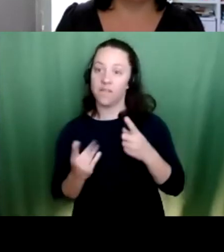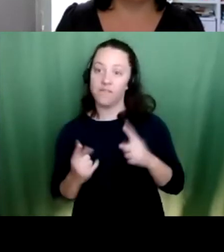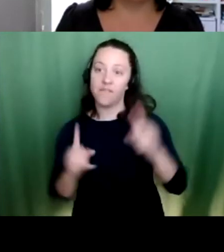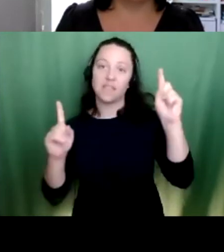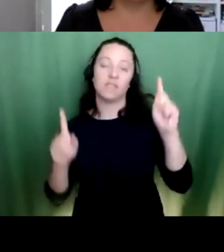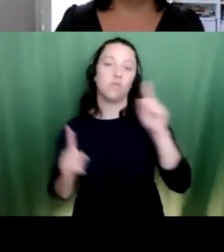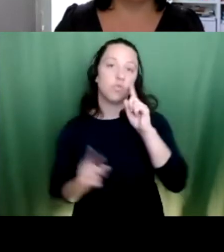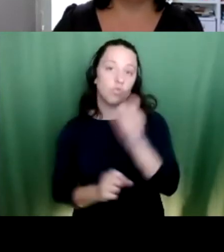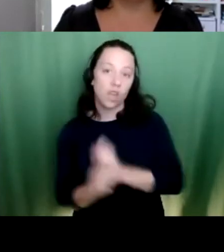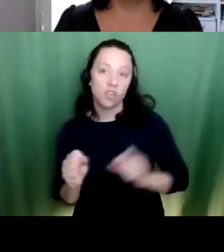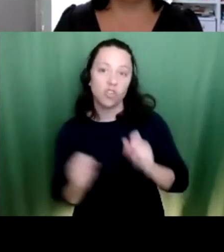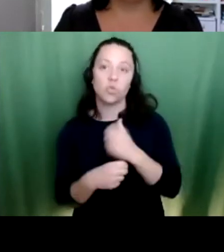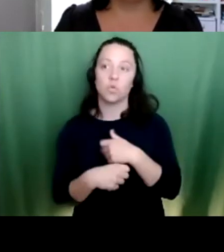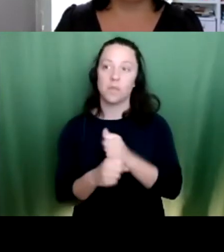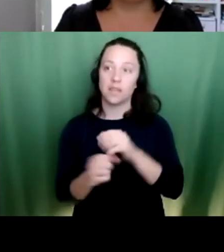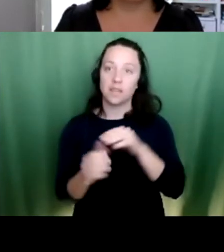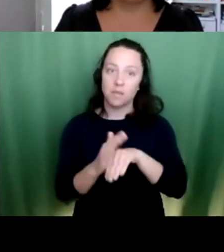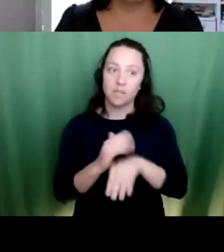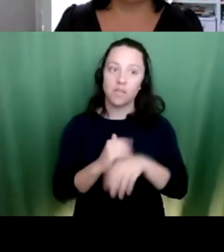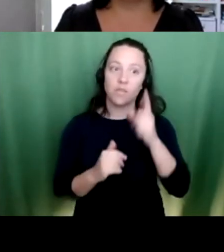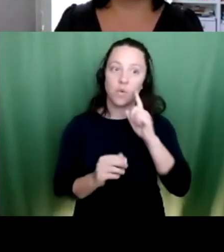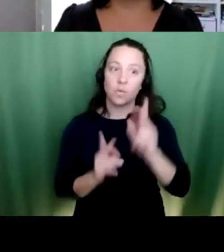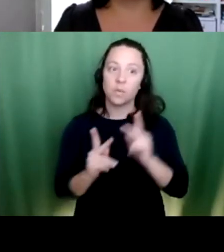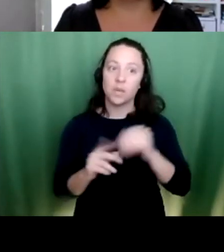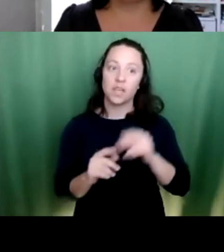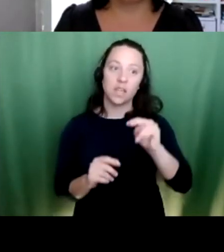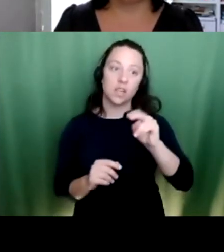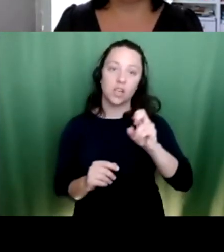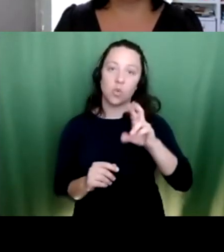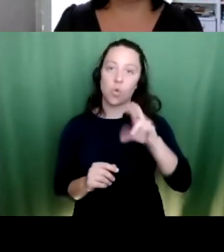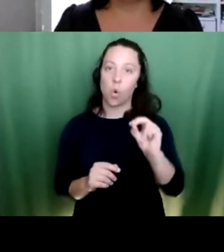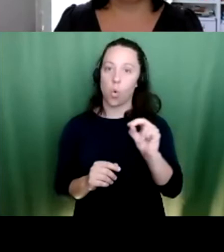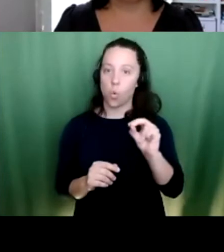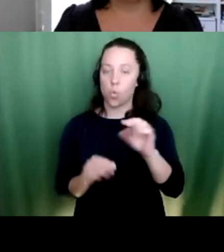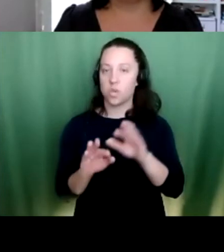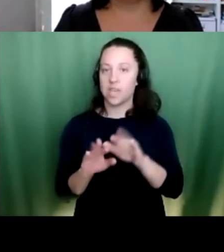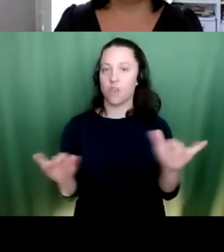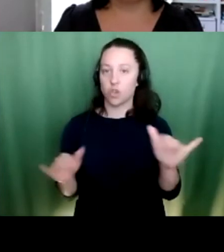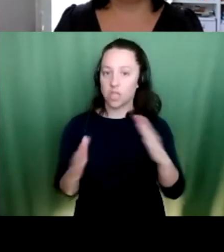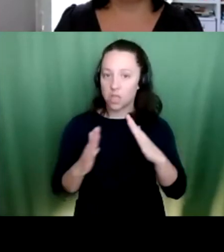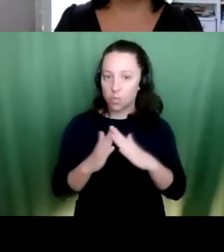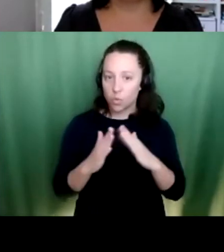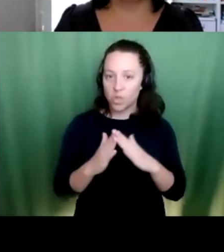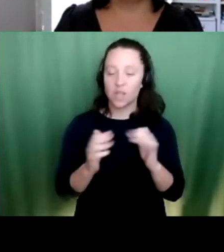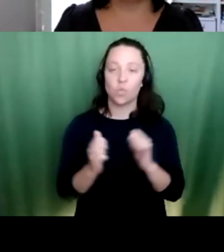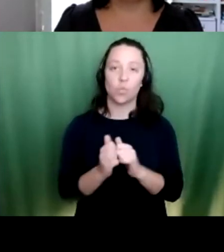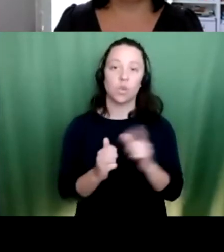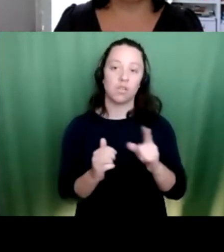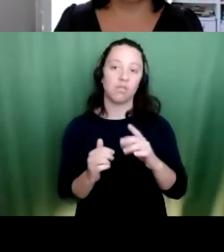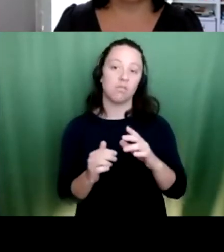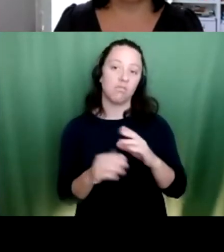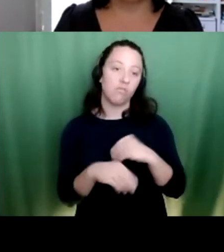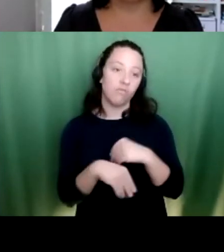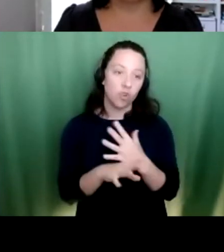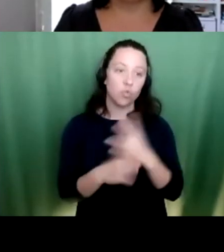for people in the neurodiverse communities with your hybrid programs. Alexander and Sylvie,